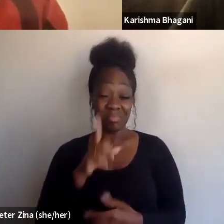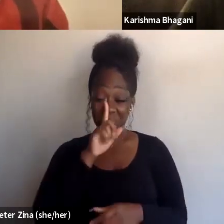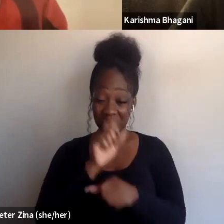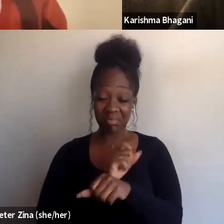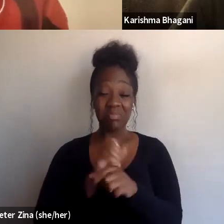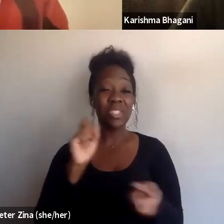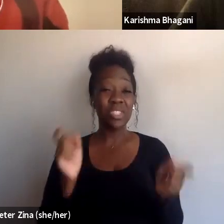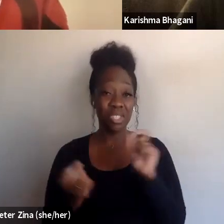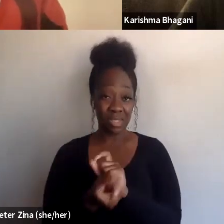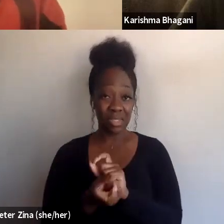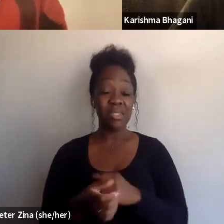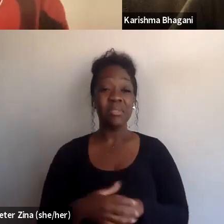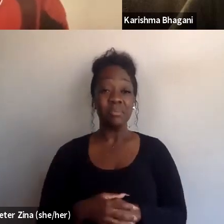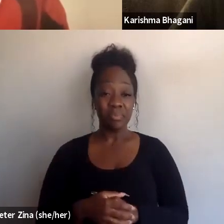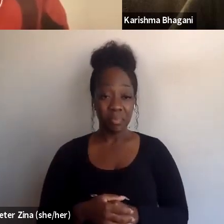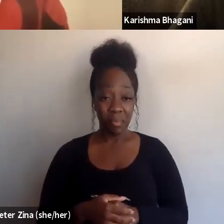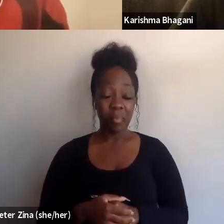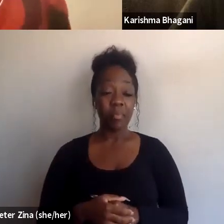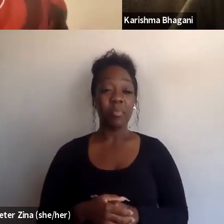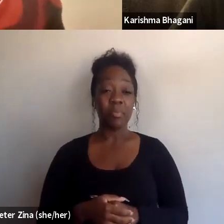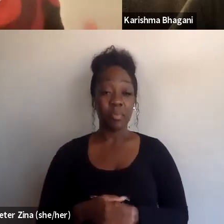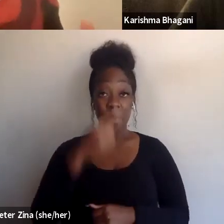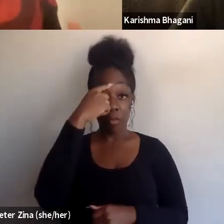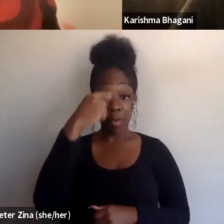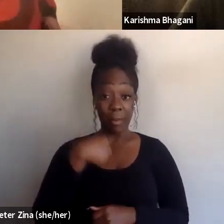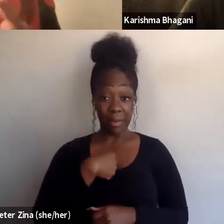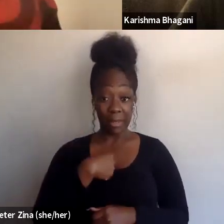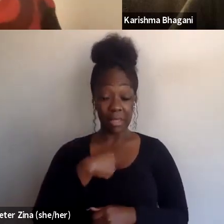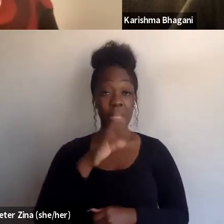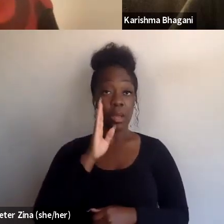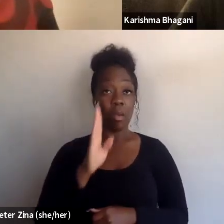it will definitely for me stay in a way that it's affected